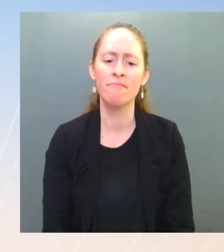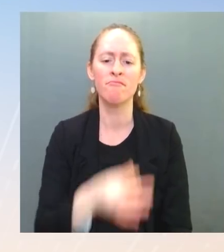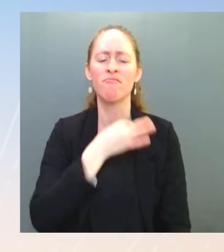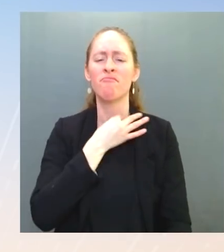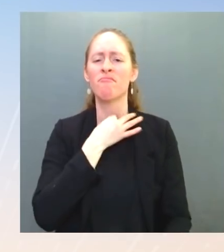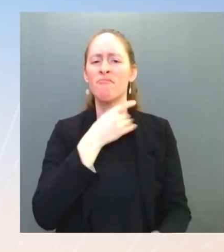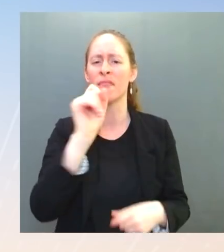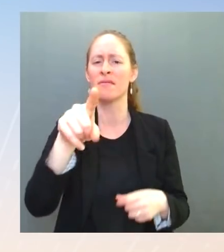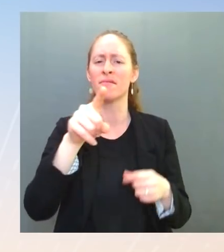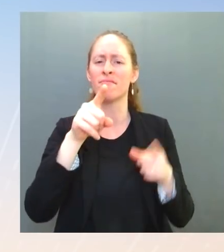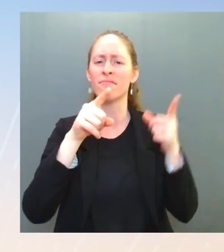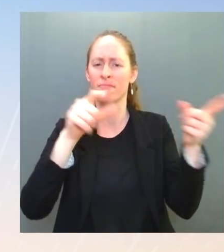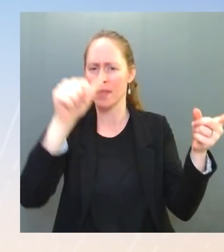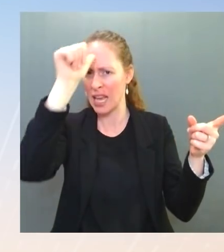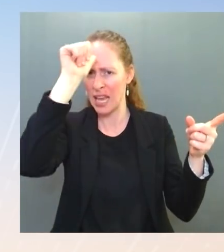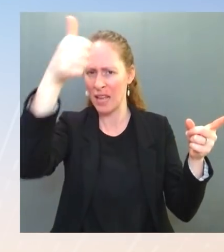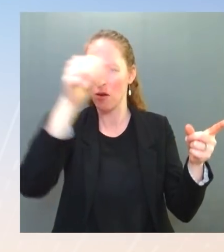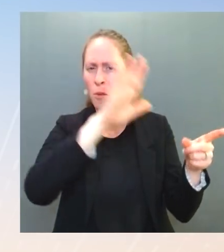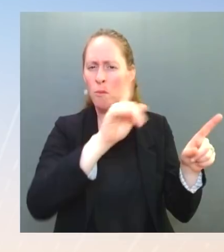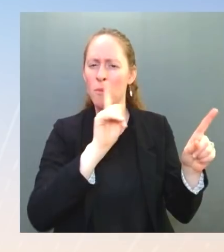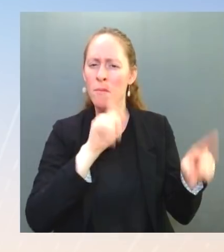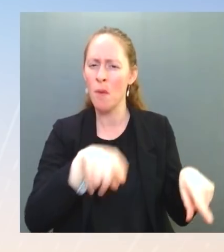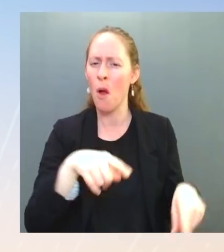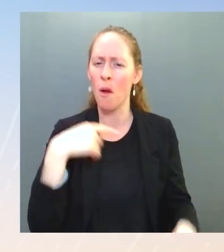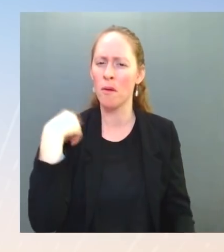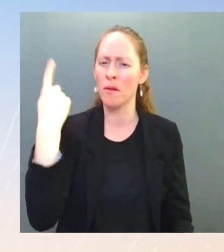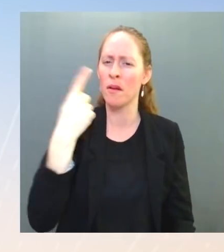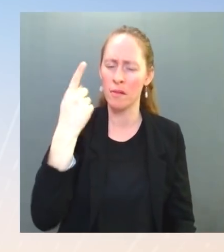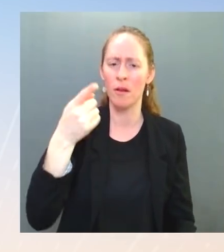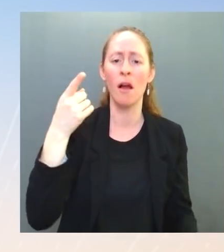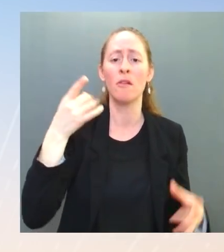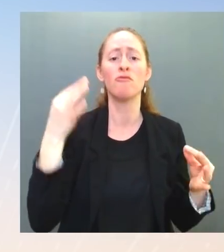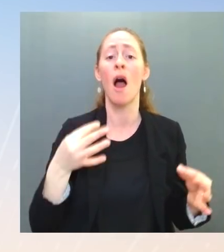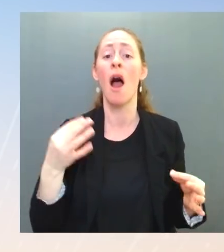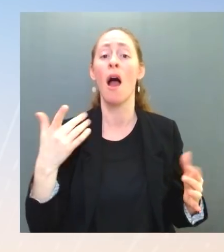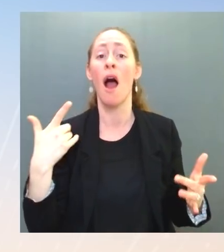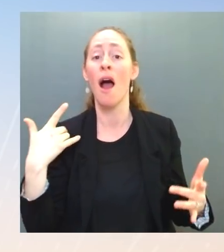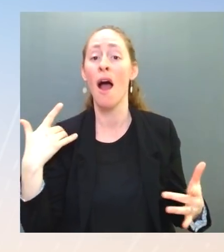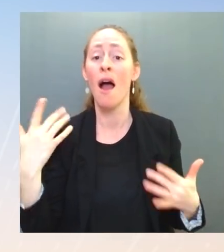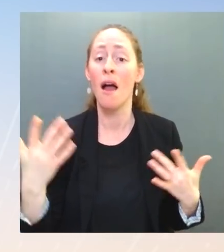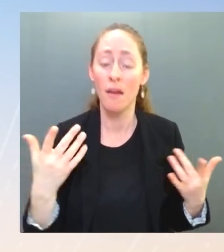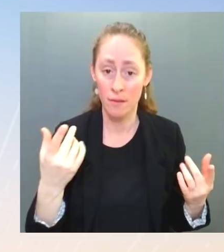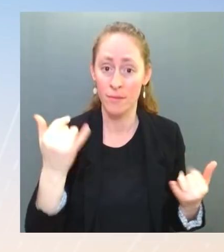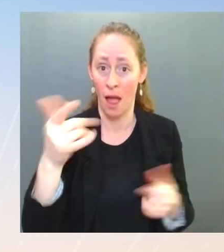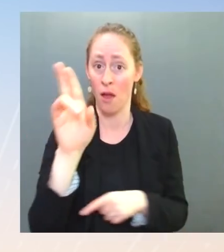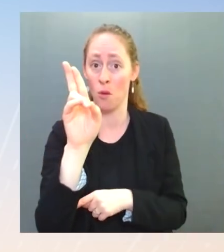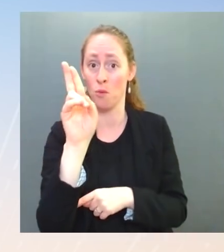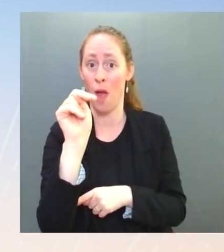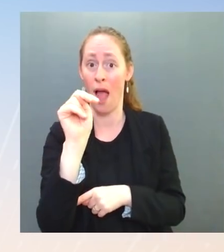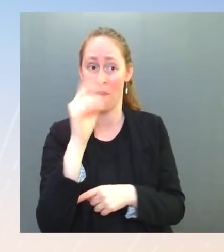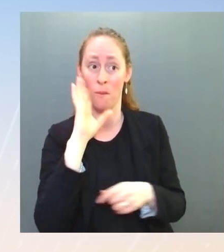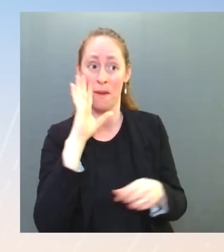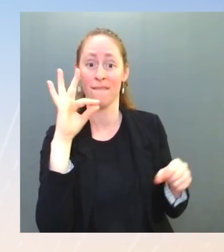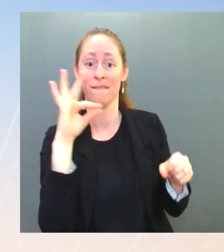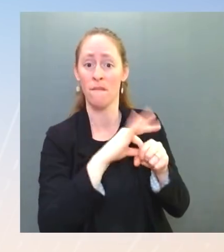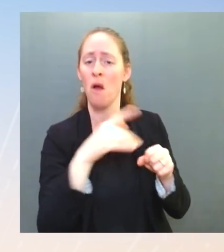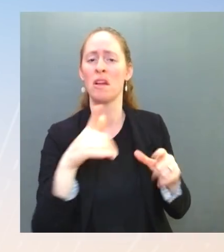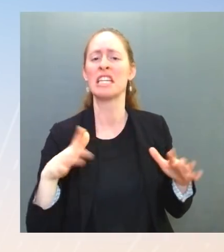suspending Russia from the Human Rights Council. Did President Biden raise that during their call today? Ms. Psaki: I don't have any more details beyond what was raised